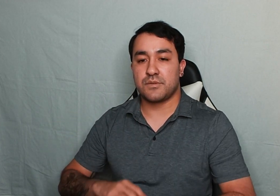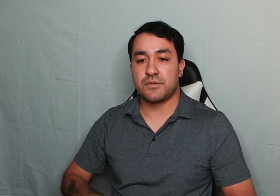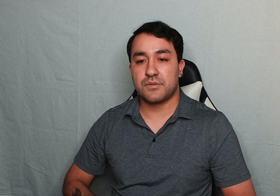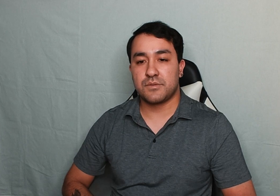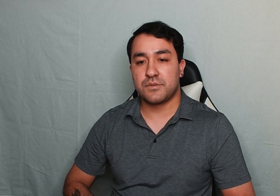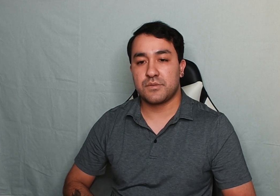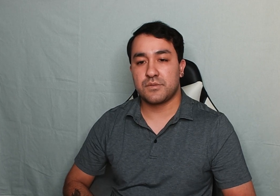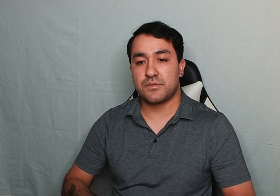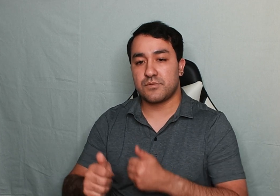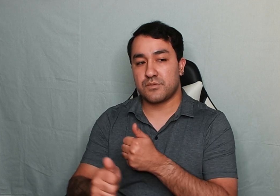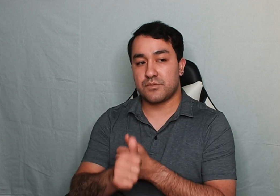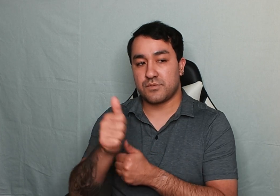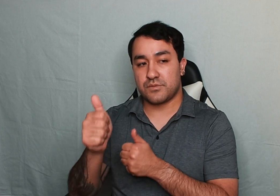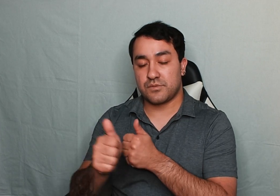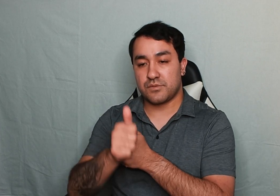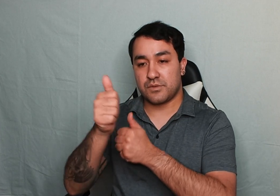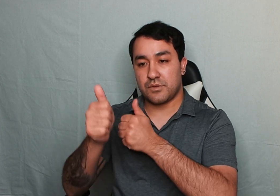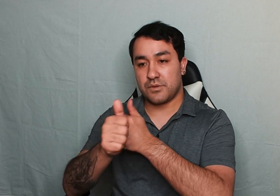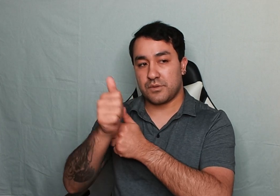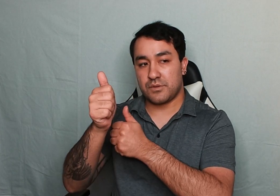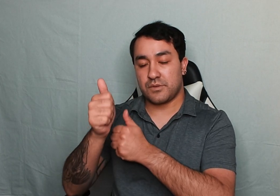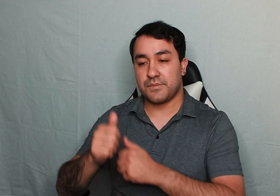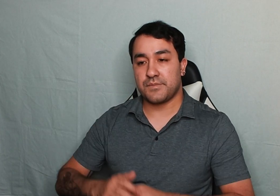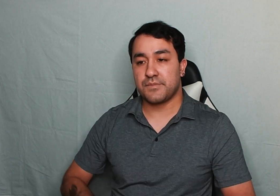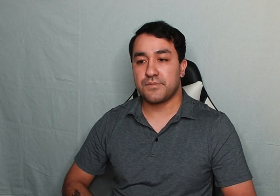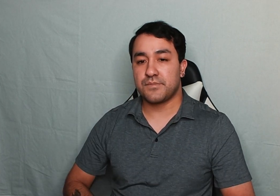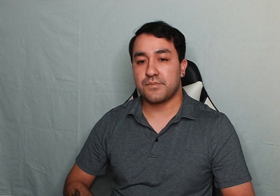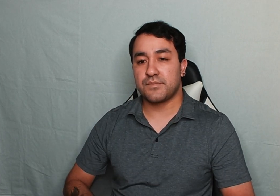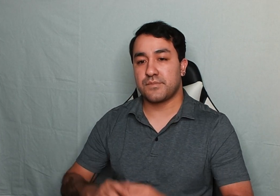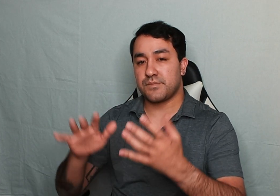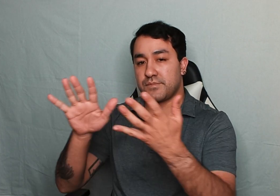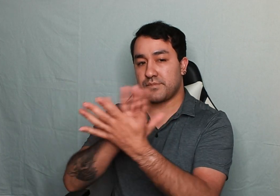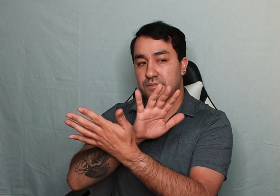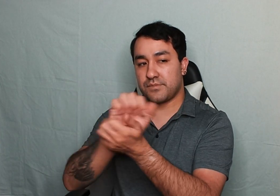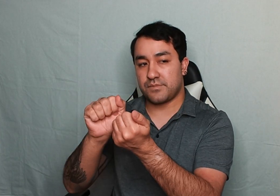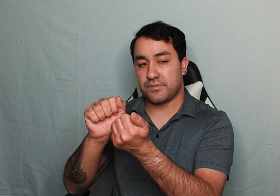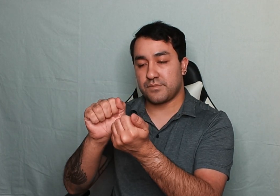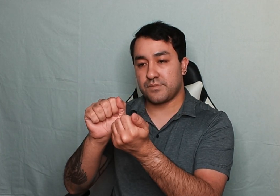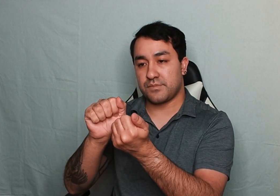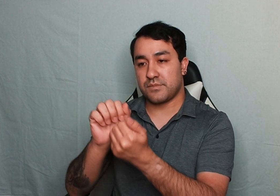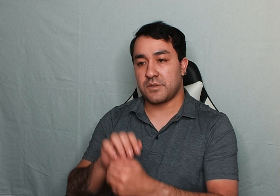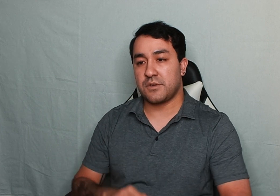DANGER DAMAGE